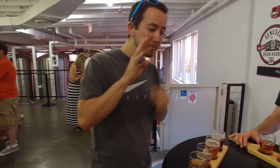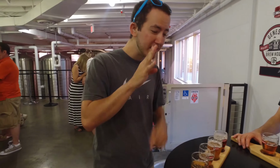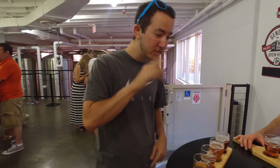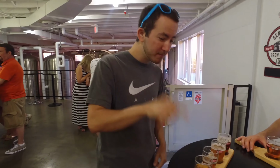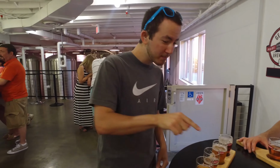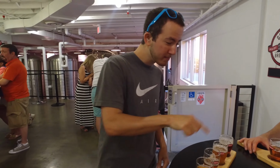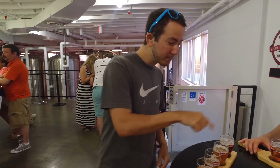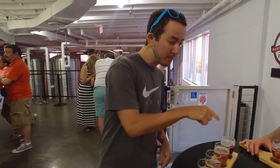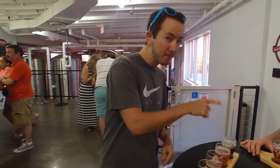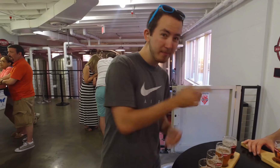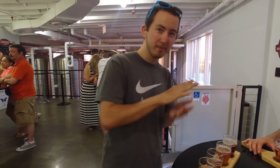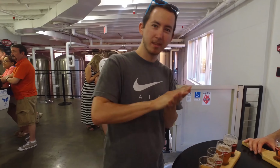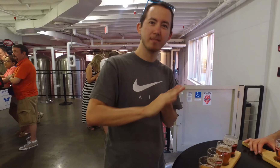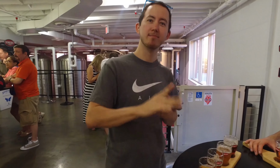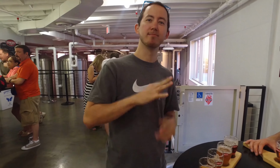There is a variety of beers here.